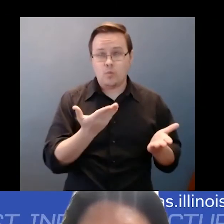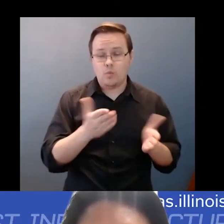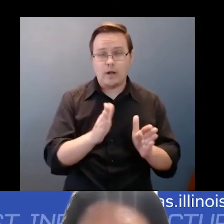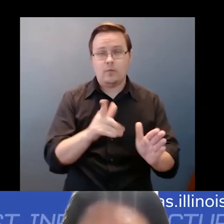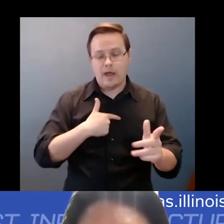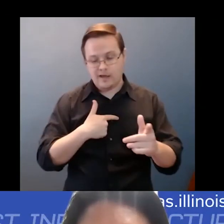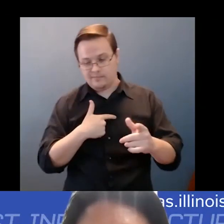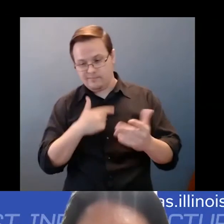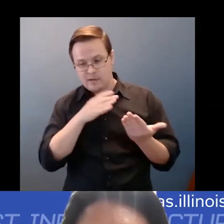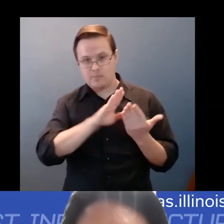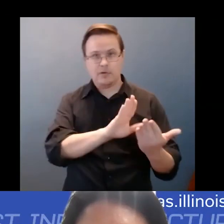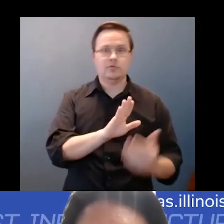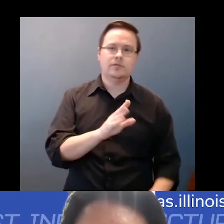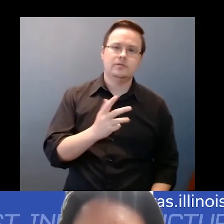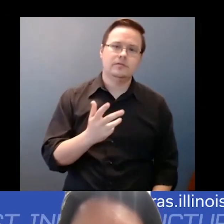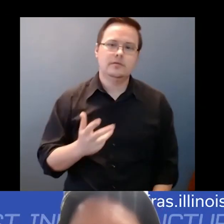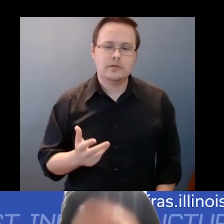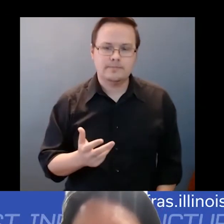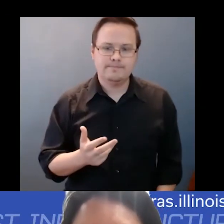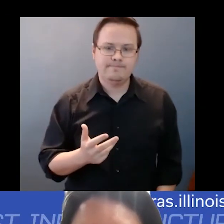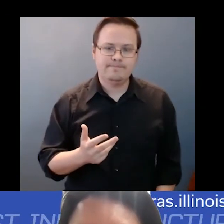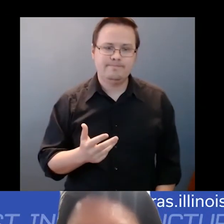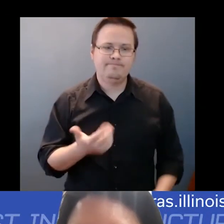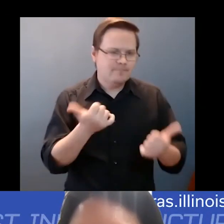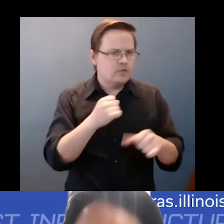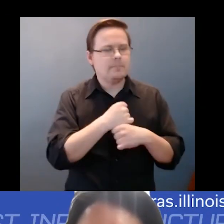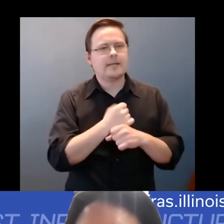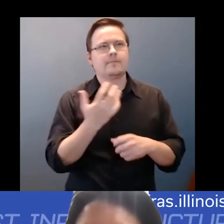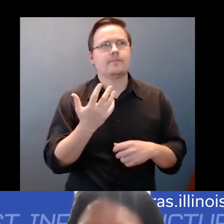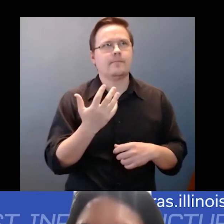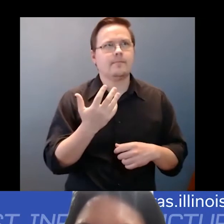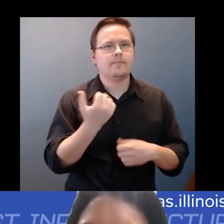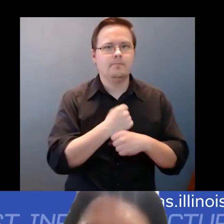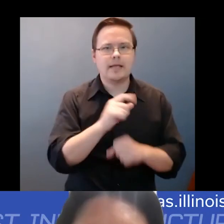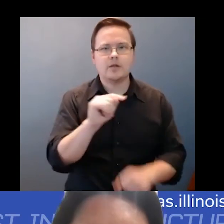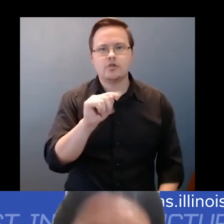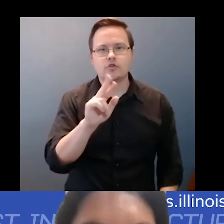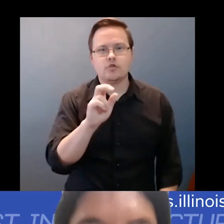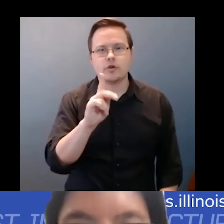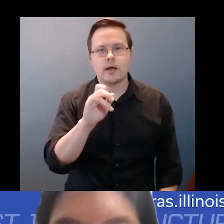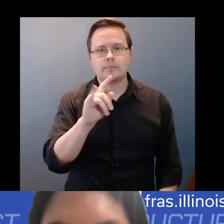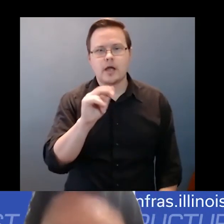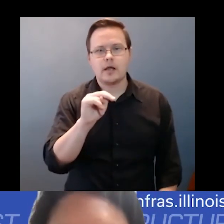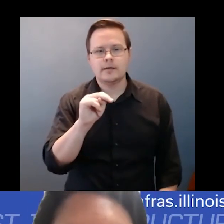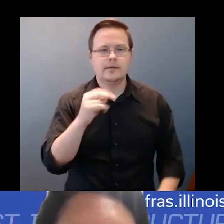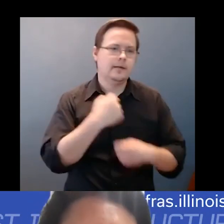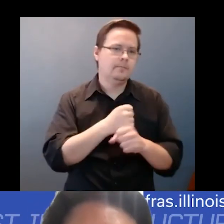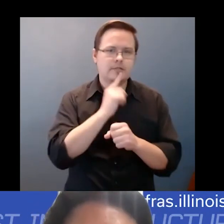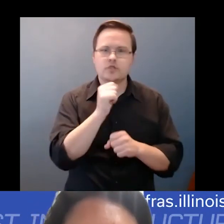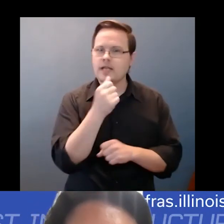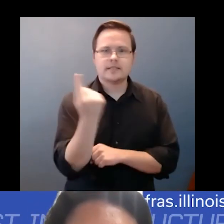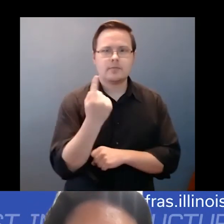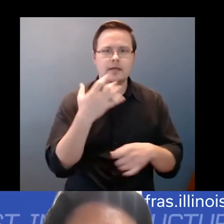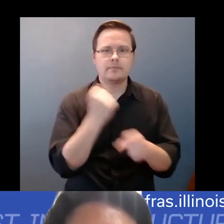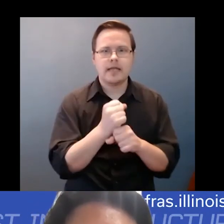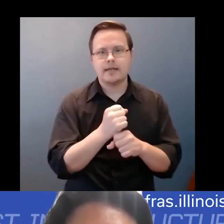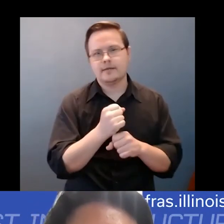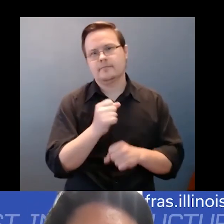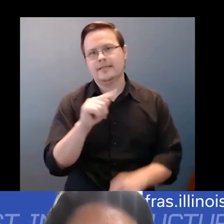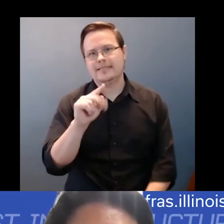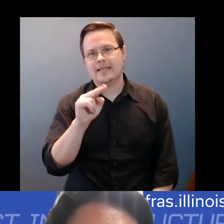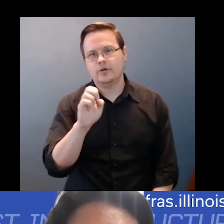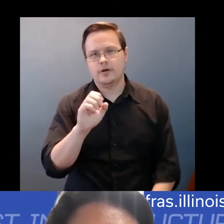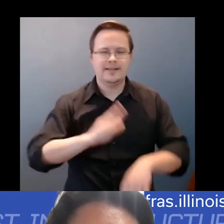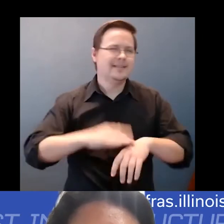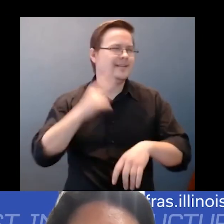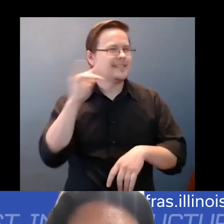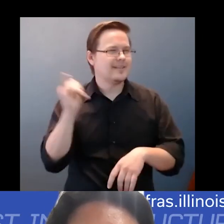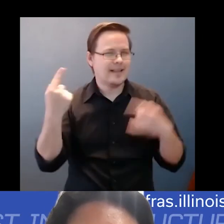I, one way I dealt with it was actually tried to make. I tried to make your Comic Con not something that I was getting my 10 year on which is why I had the book because I didn't.